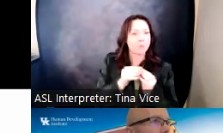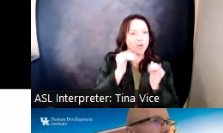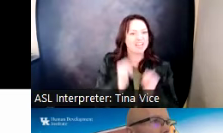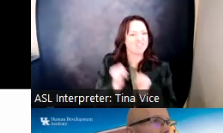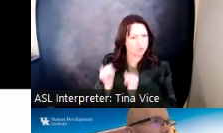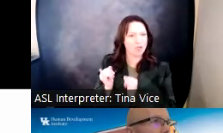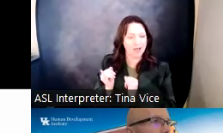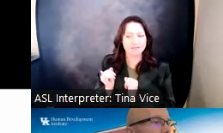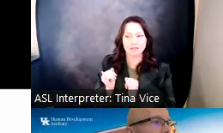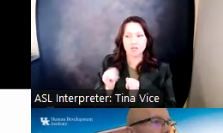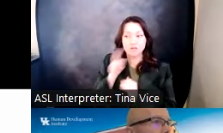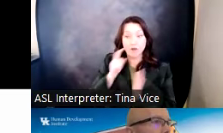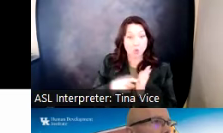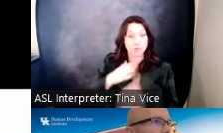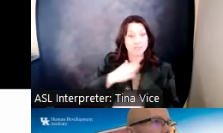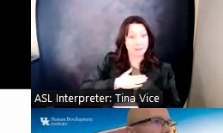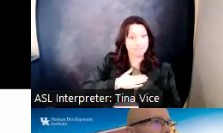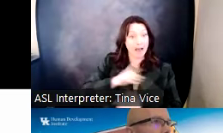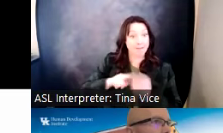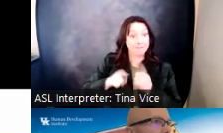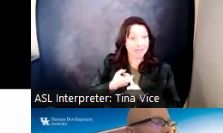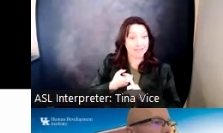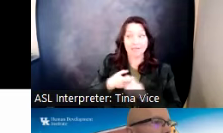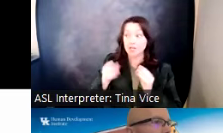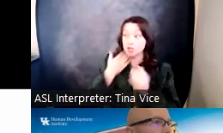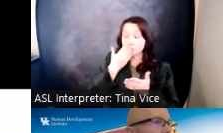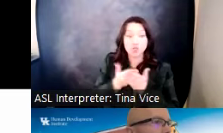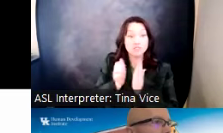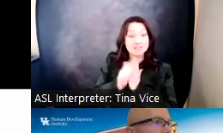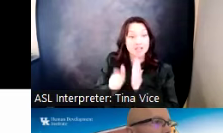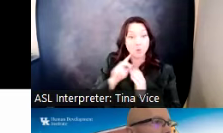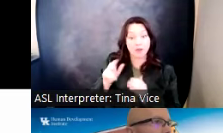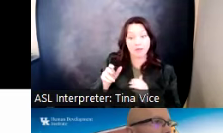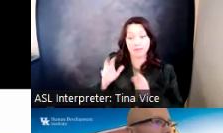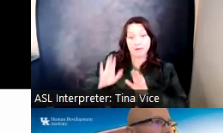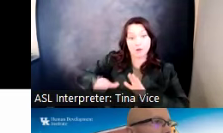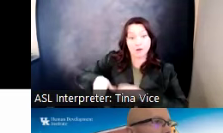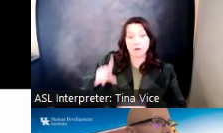actually really good at dribbling, maybe I'll play, uh, a little bit harder defense on them or they've really